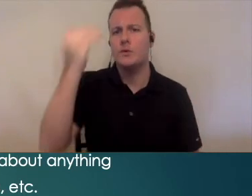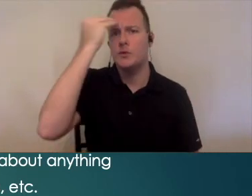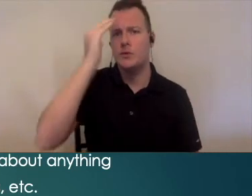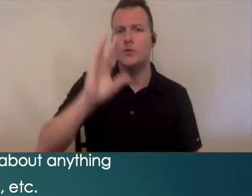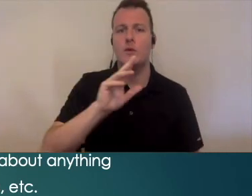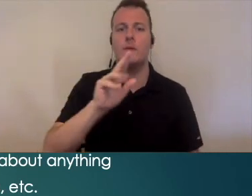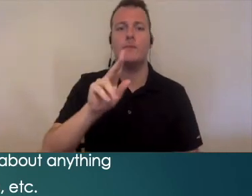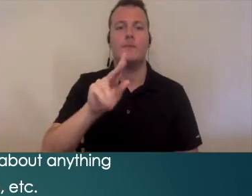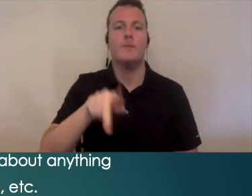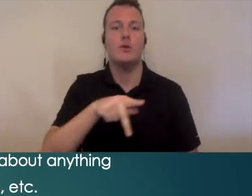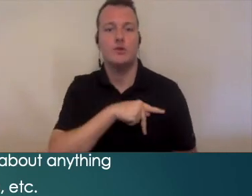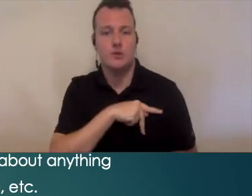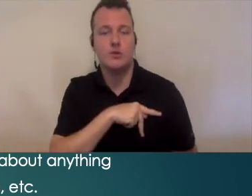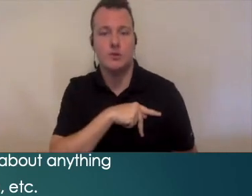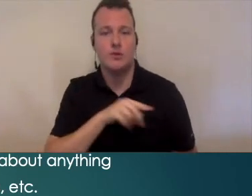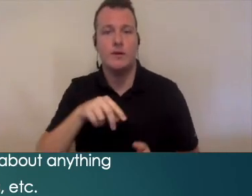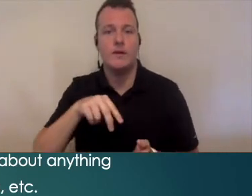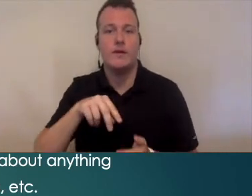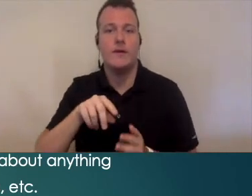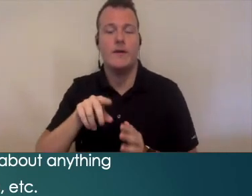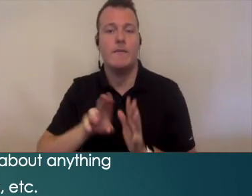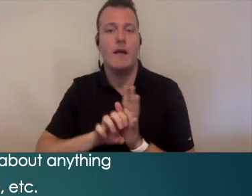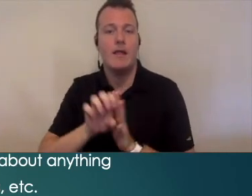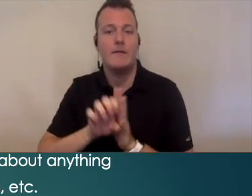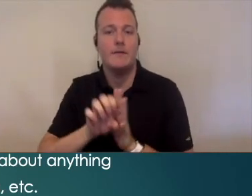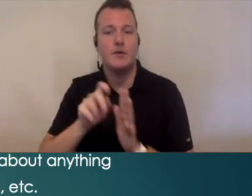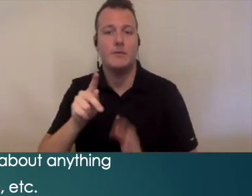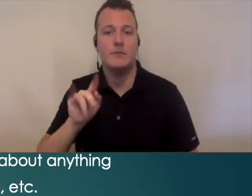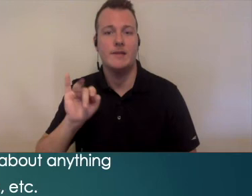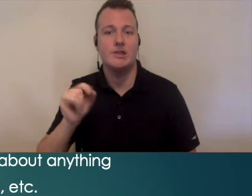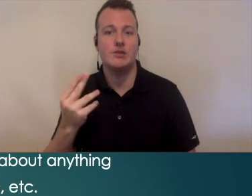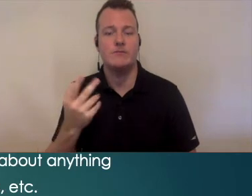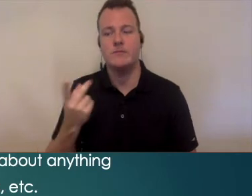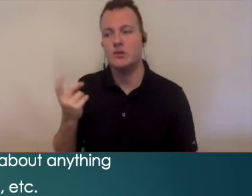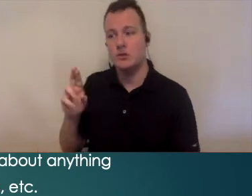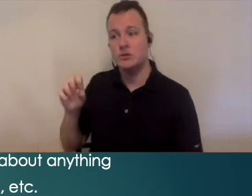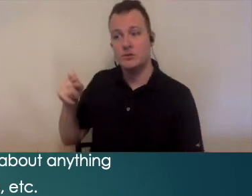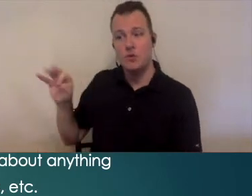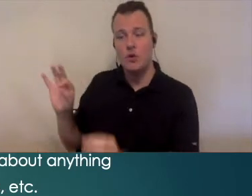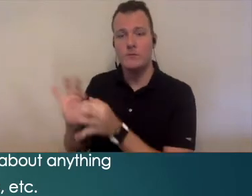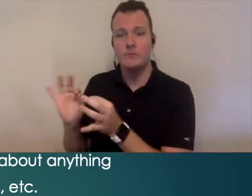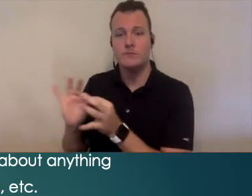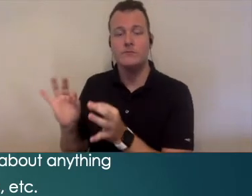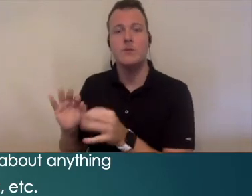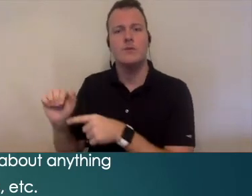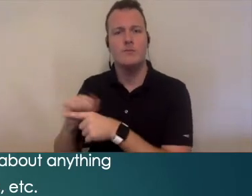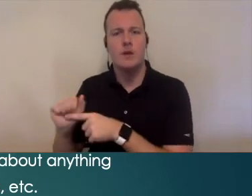personal elevator pitch. Like Dr. Spoor mentioned just a moment ago, practice it